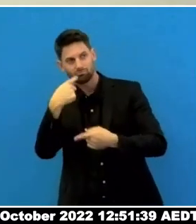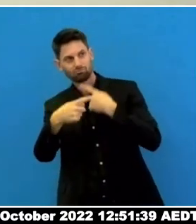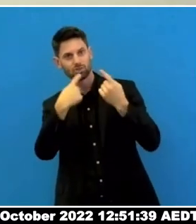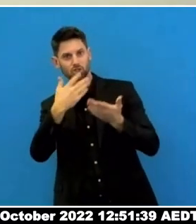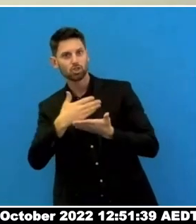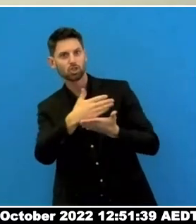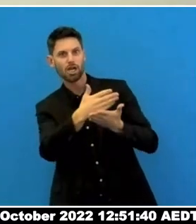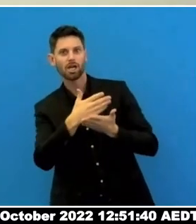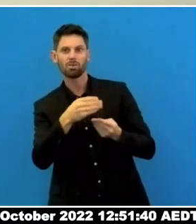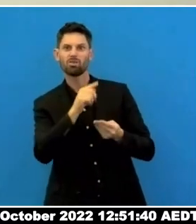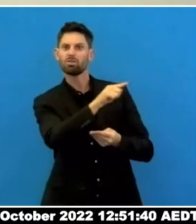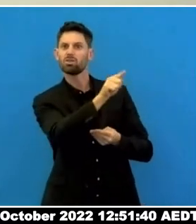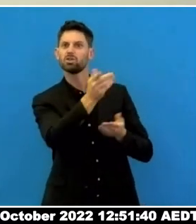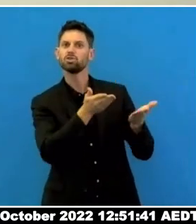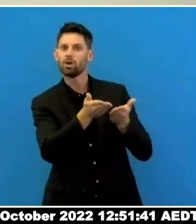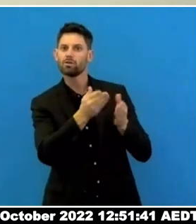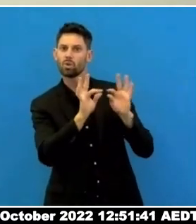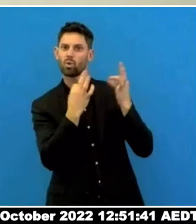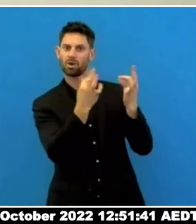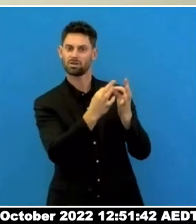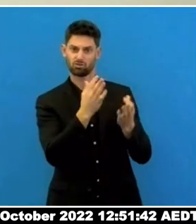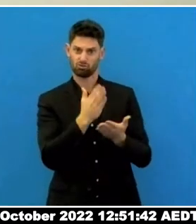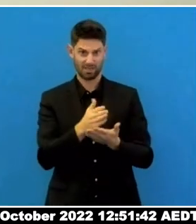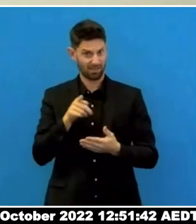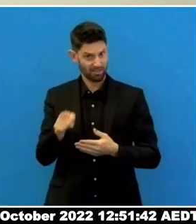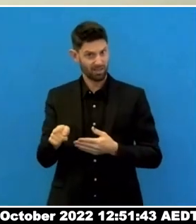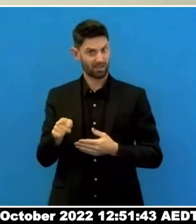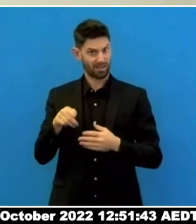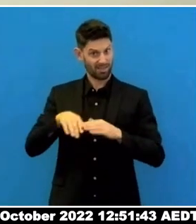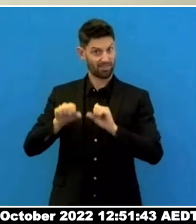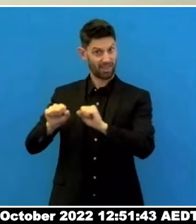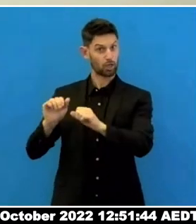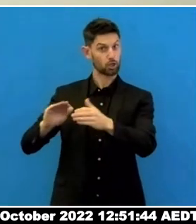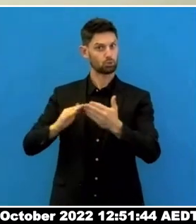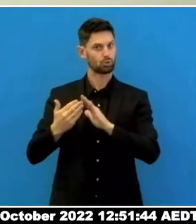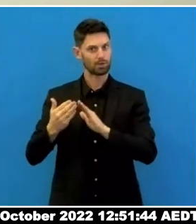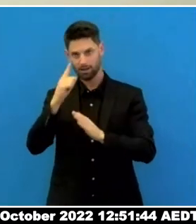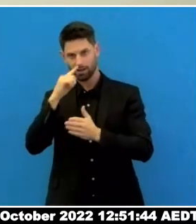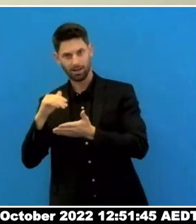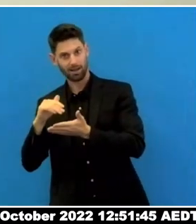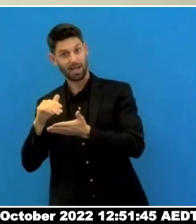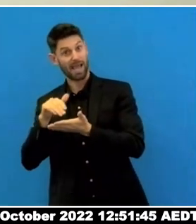They uniquely are kind of placed as members of their own community to increase the knowledge and understanding within that community